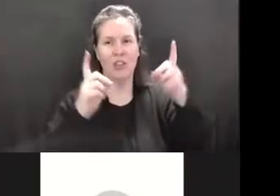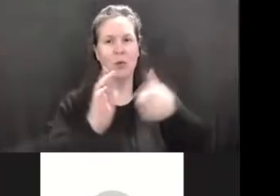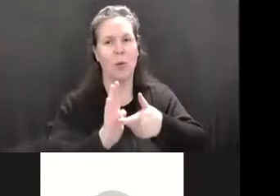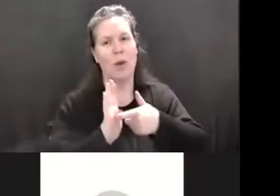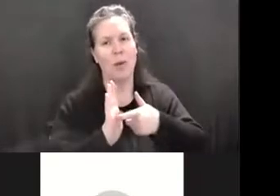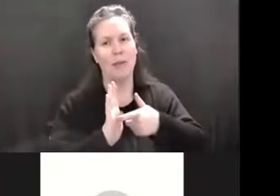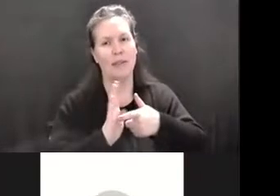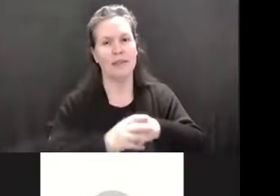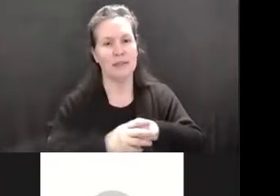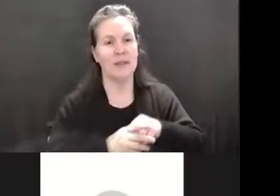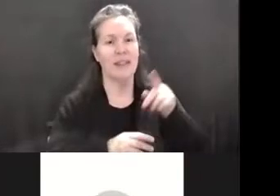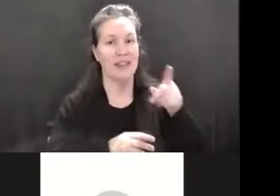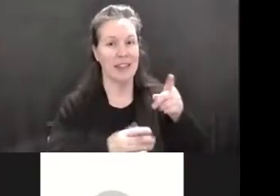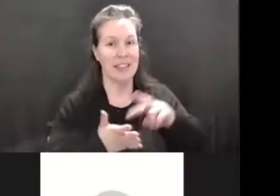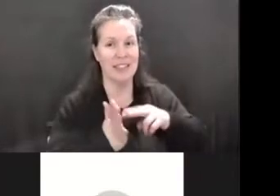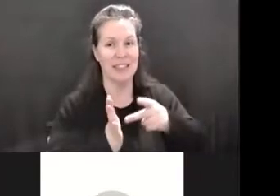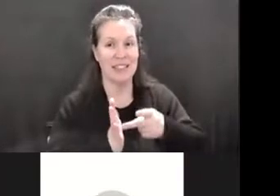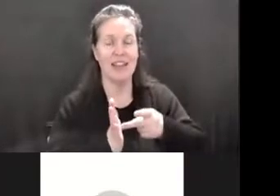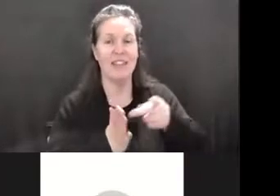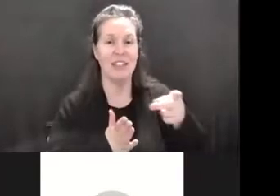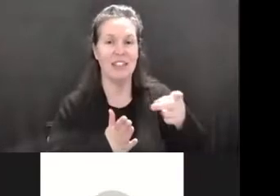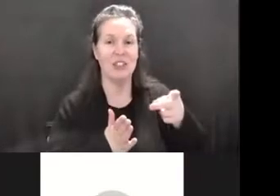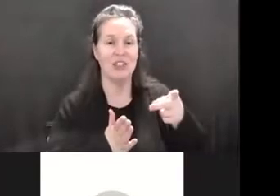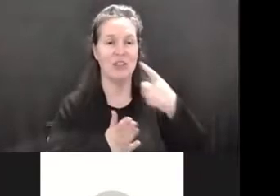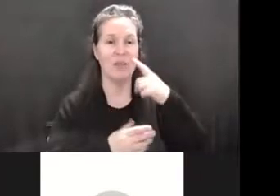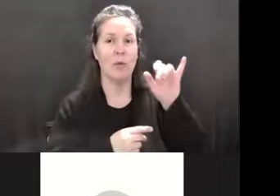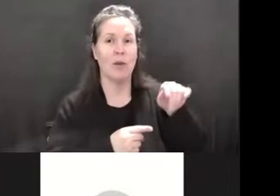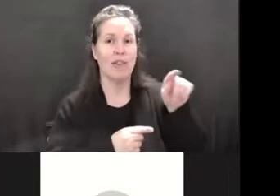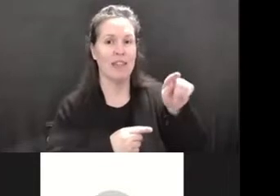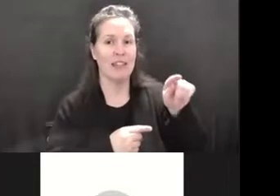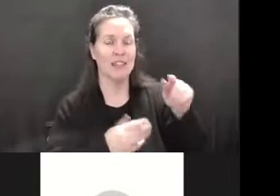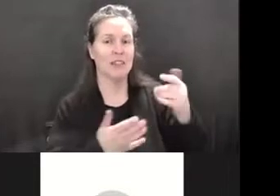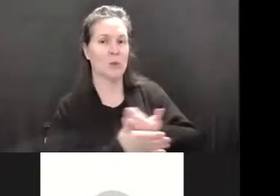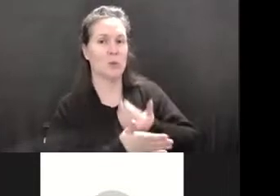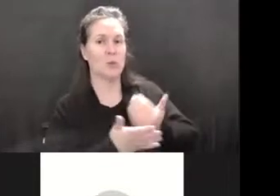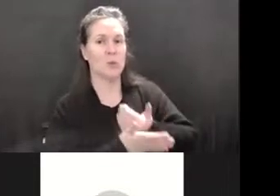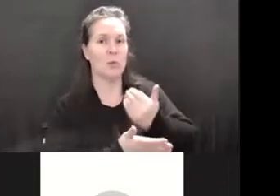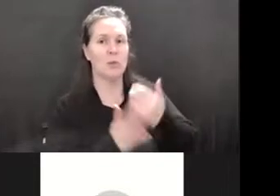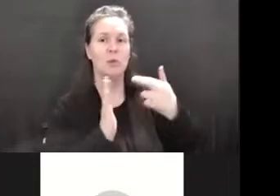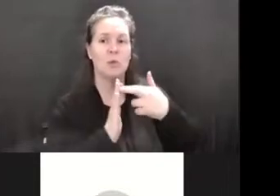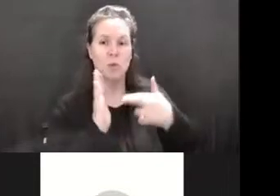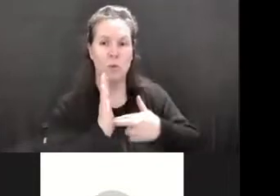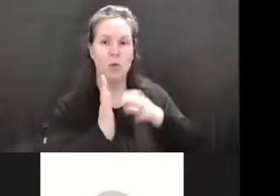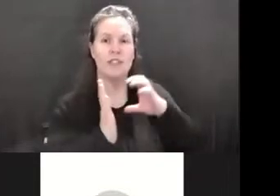So this definition is for this brand new rule section that we're working on.